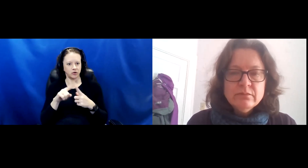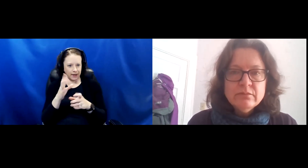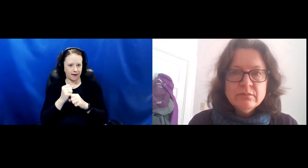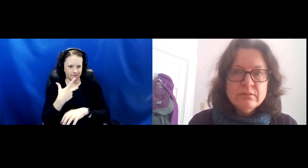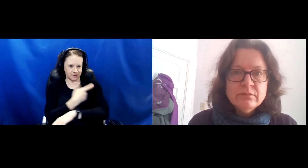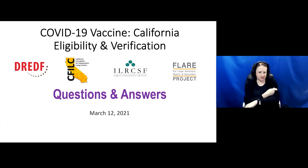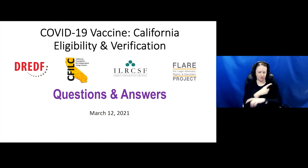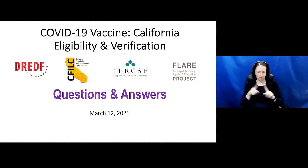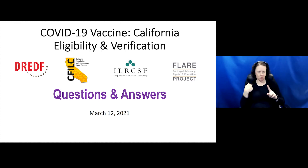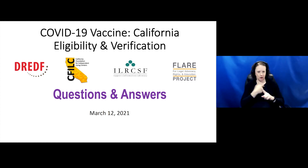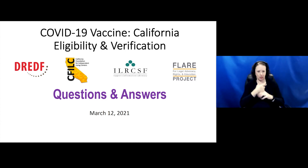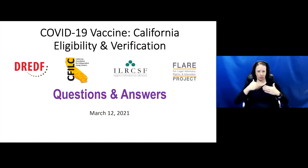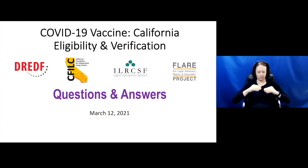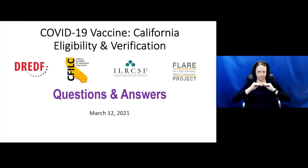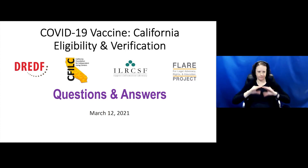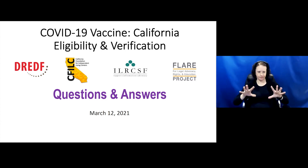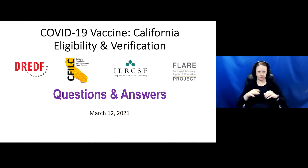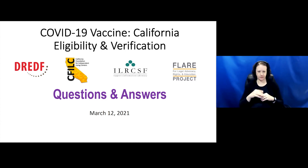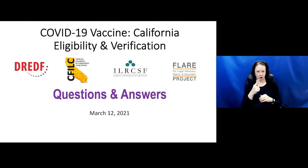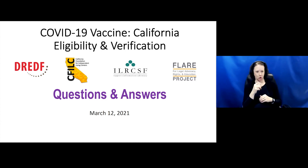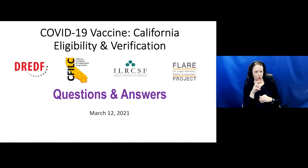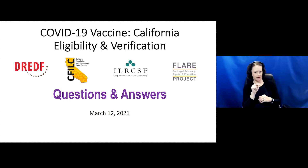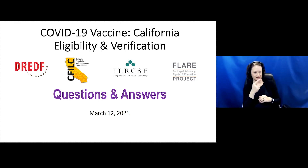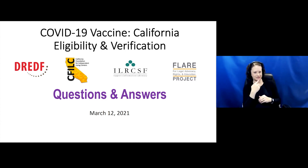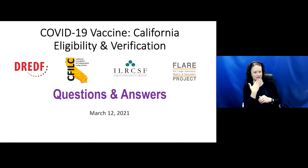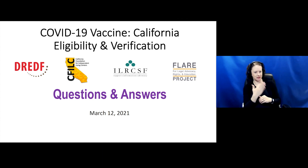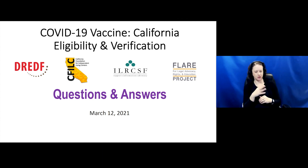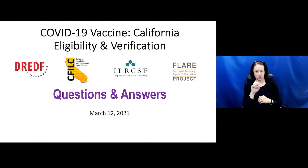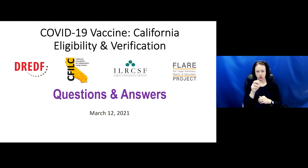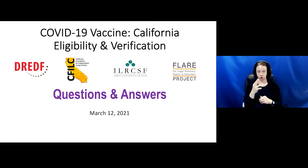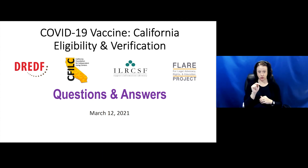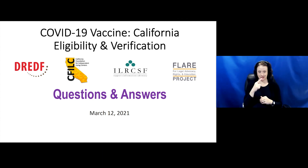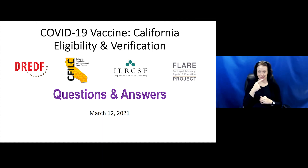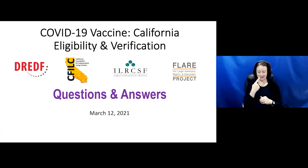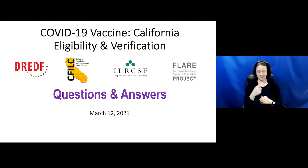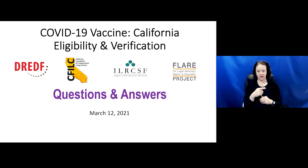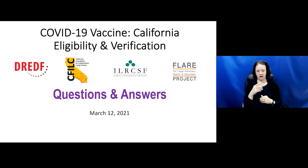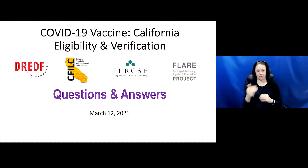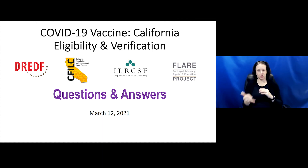Thank you. [Susan] And this is Susan Henderson again, and there's a caller..